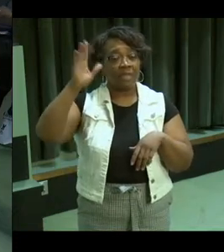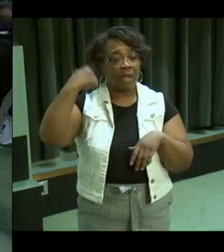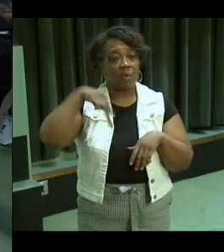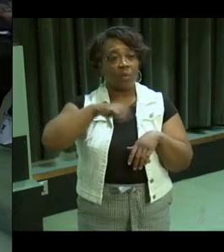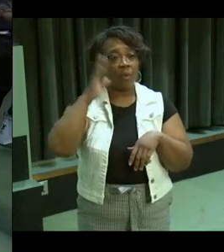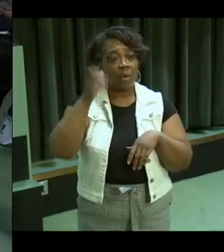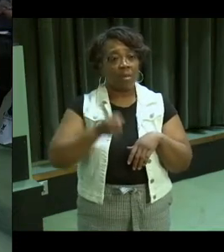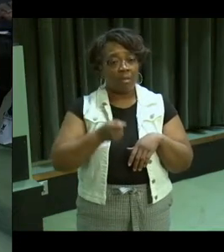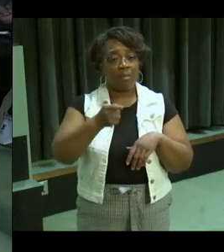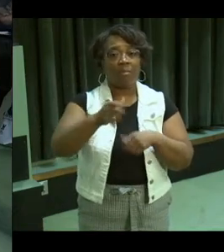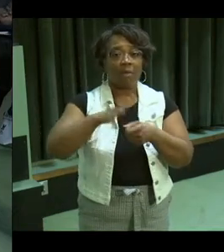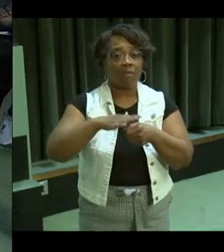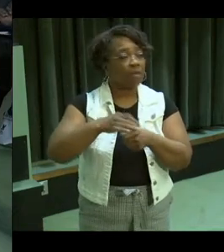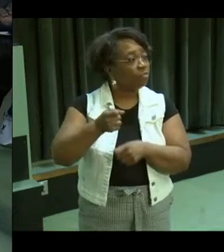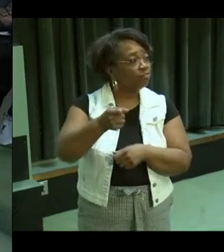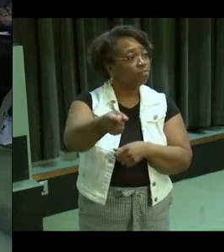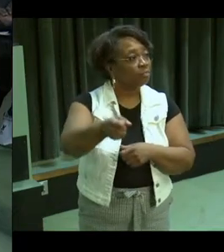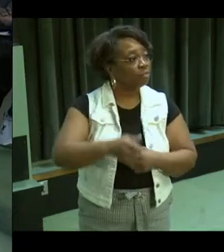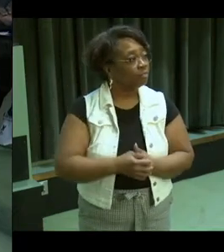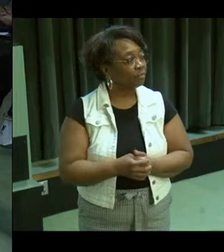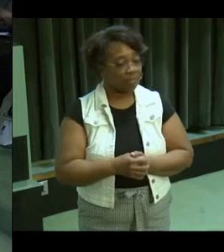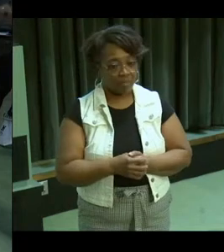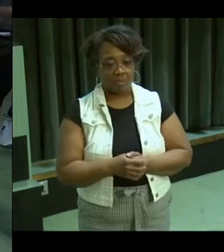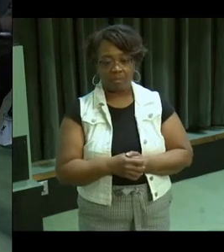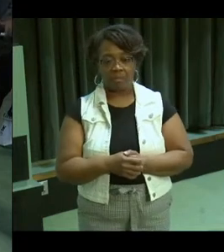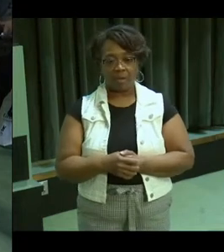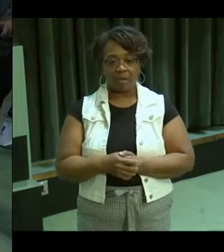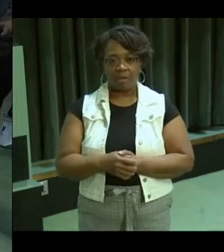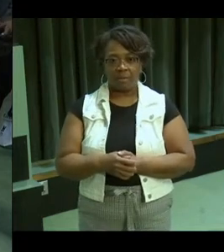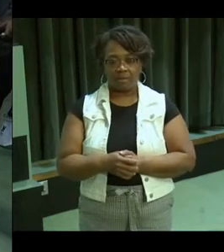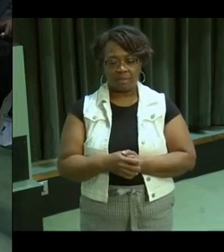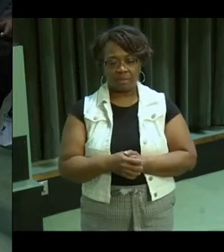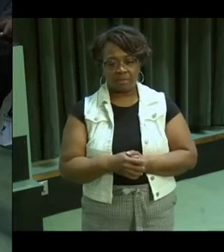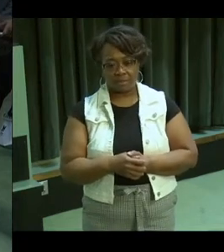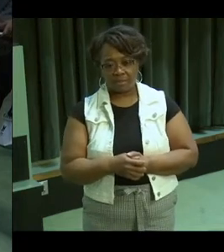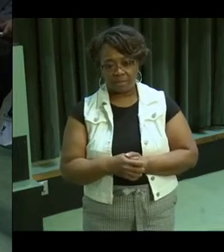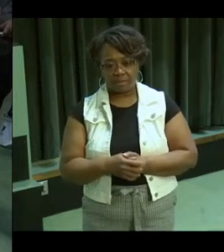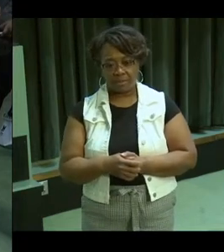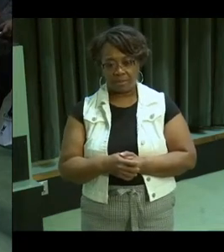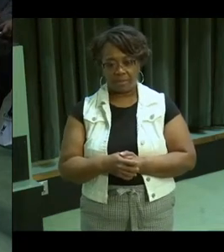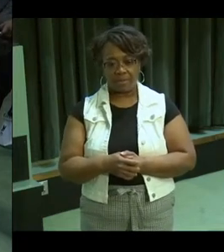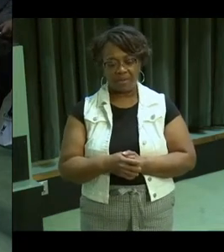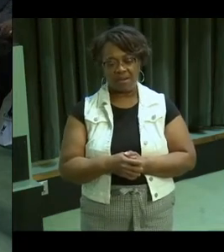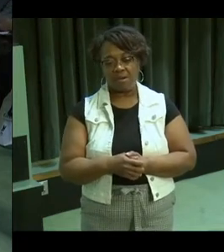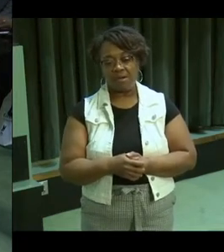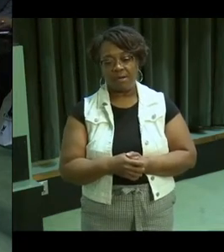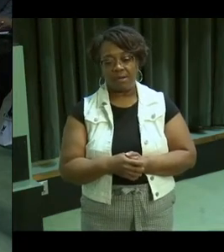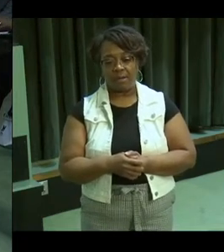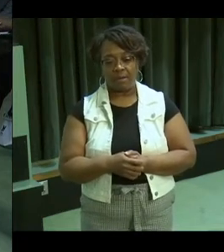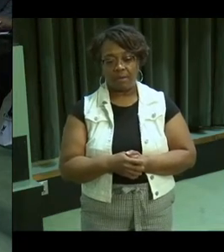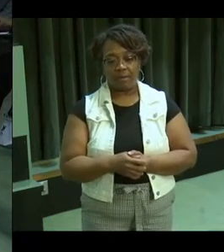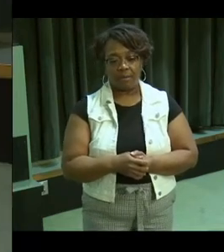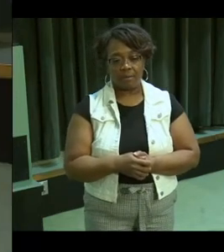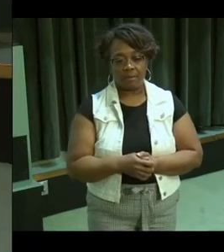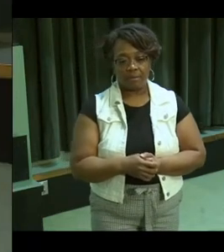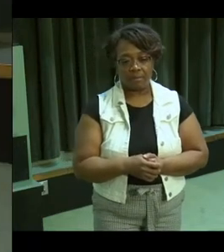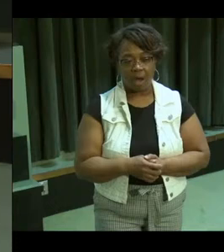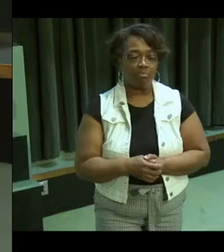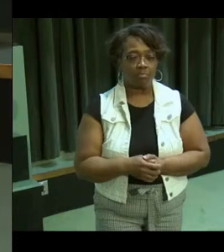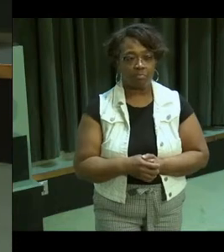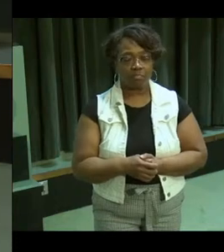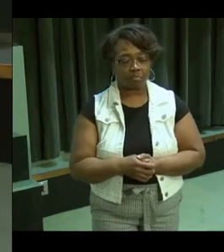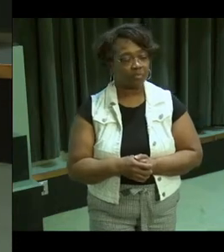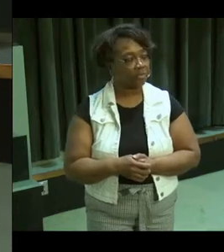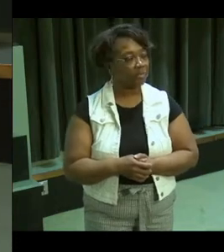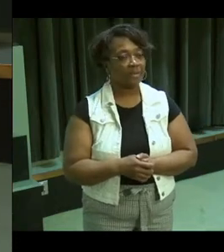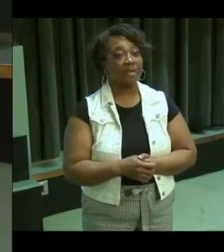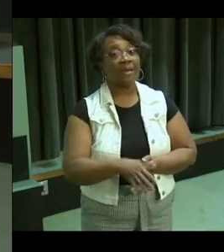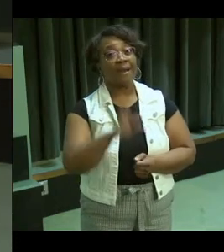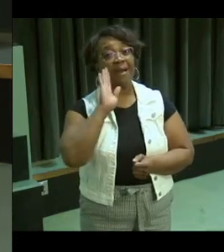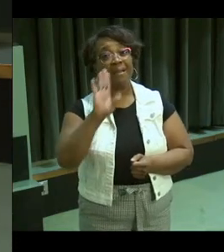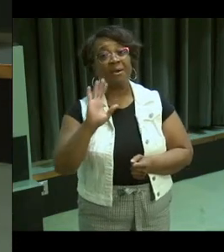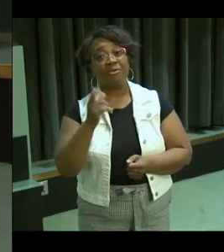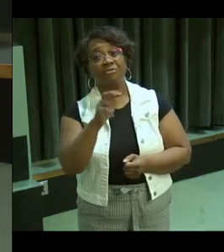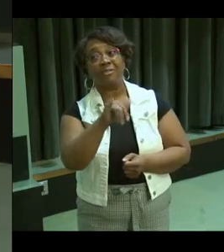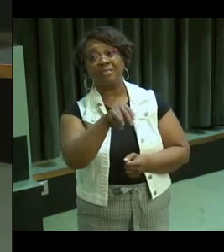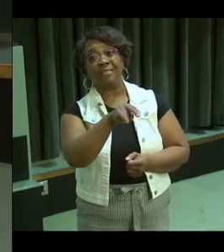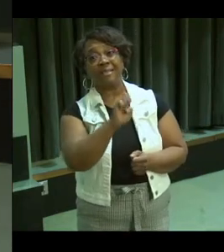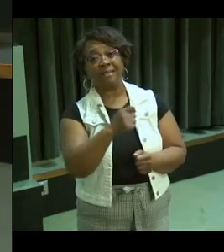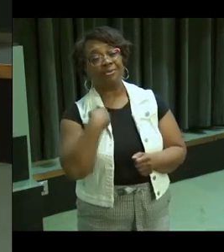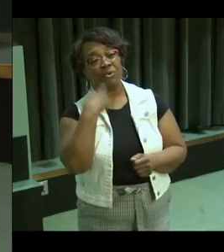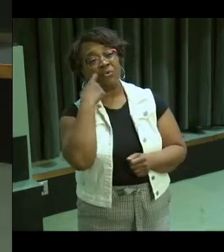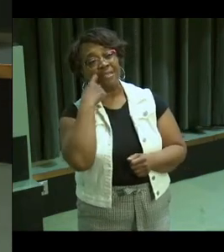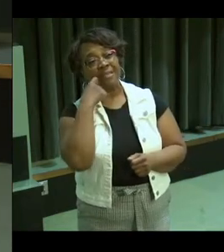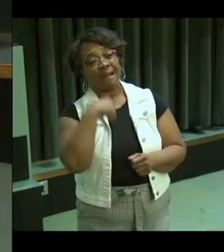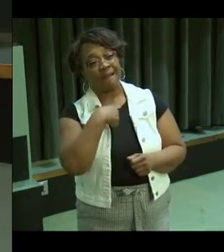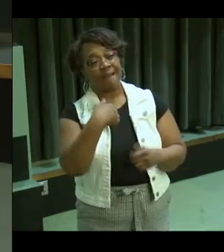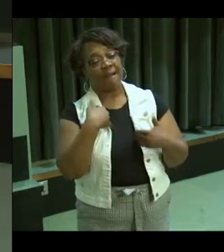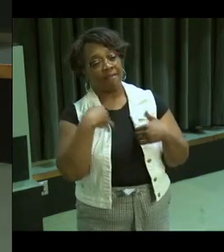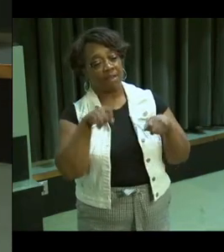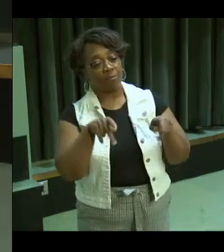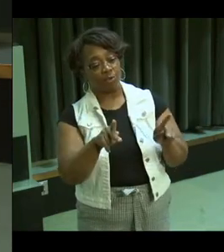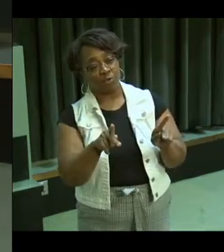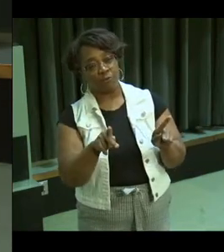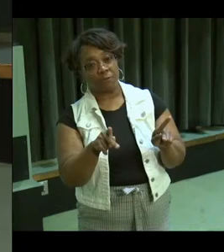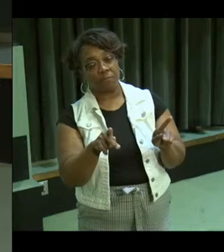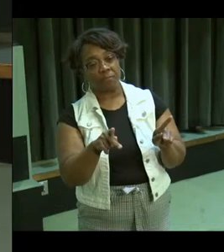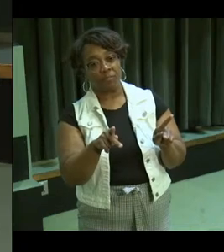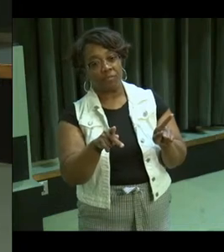hand and we'll come up to you.